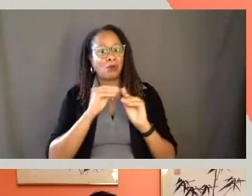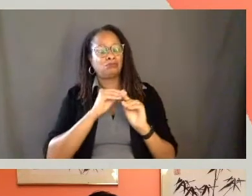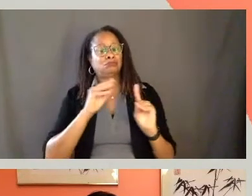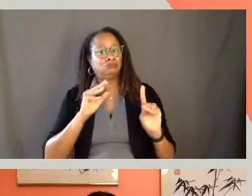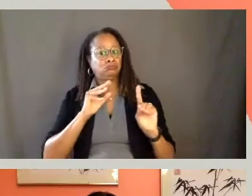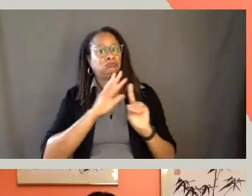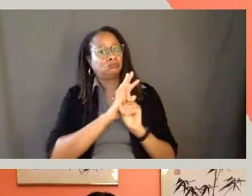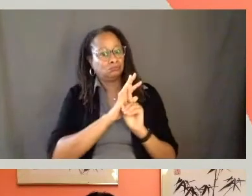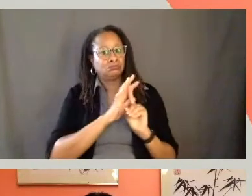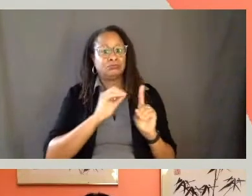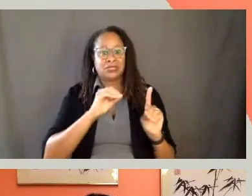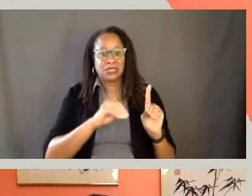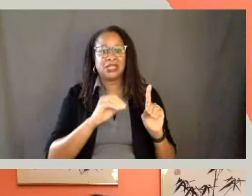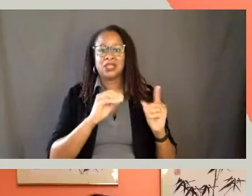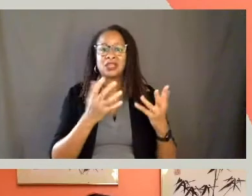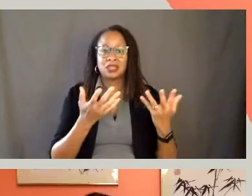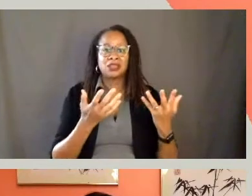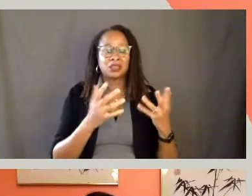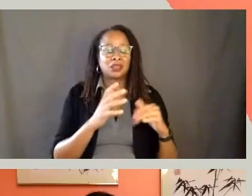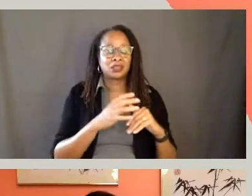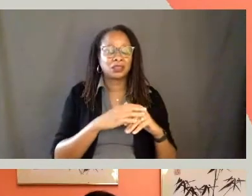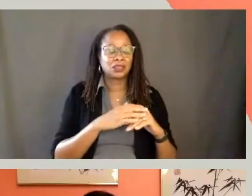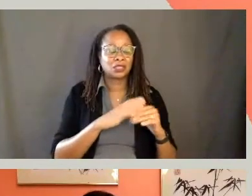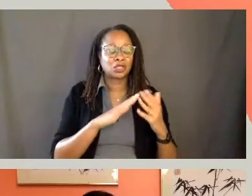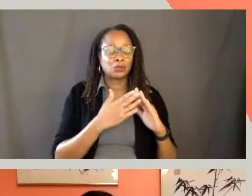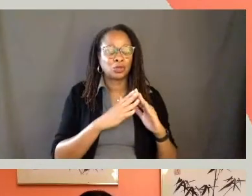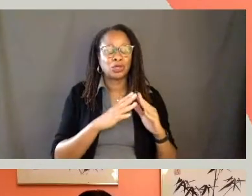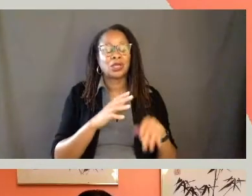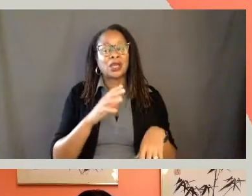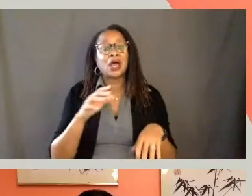But I realized like through the process of working on the film,